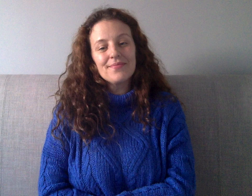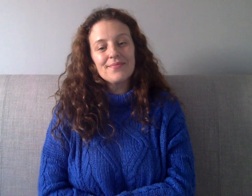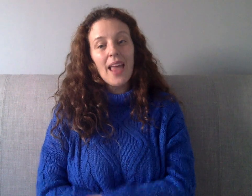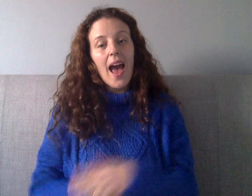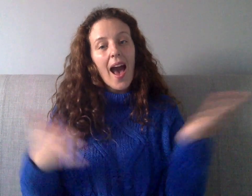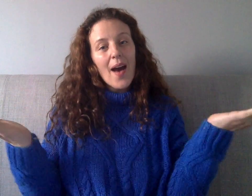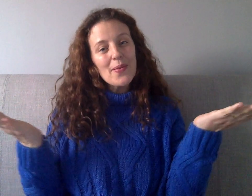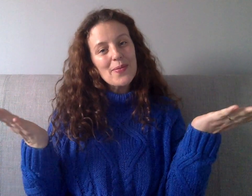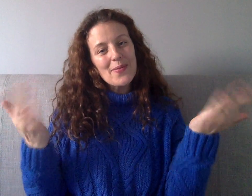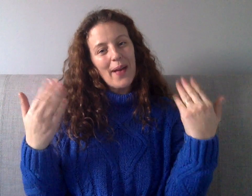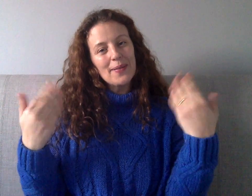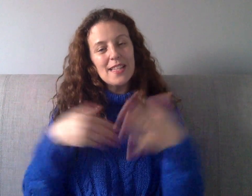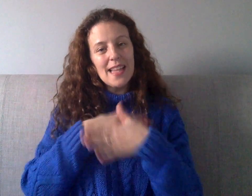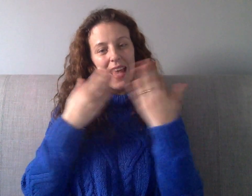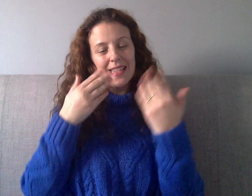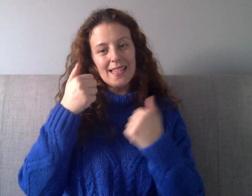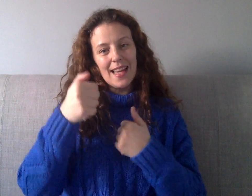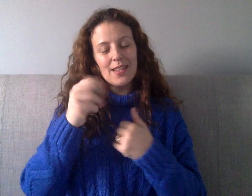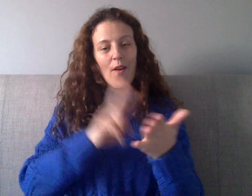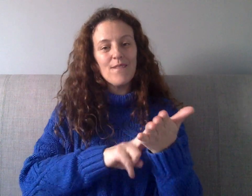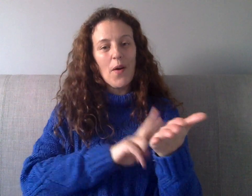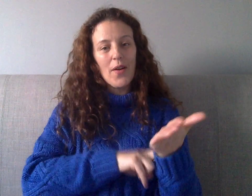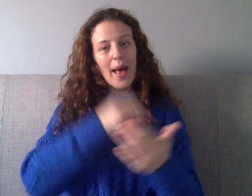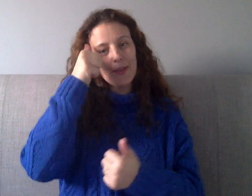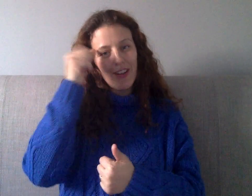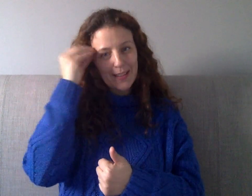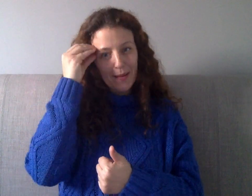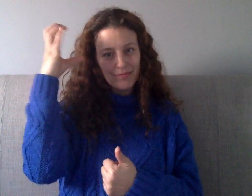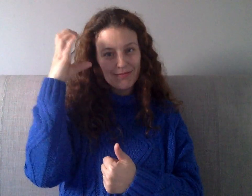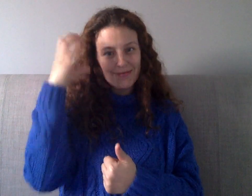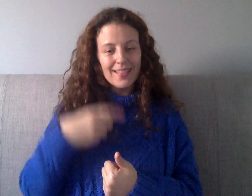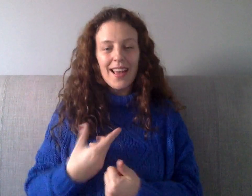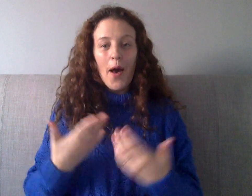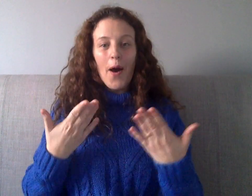Welcome to day 6 of increasing your vocabulary knowledge.